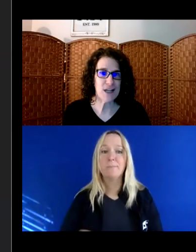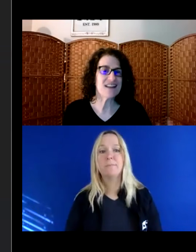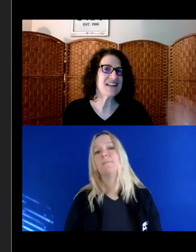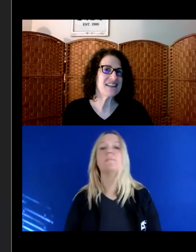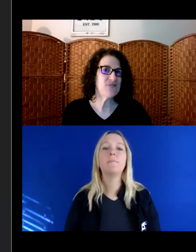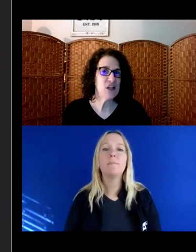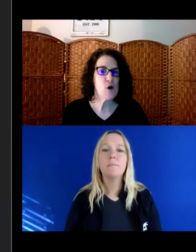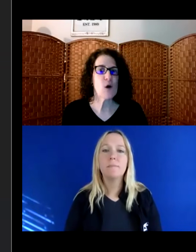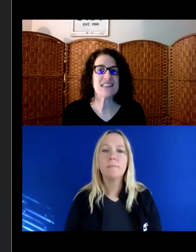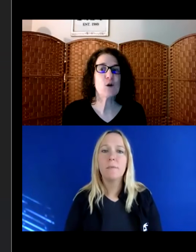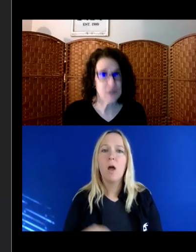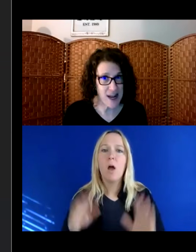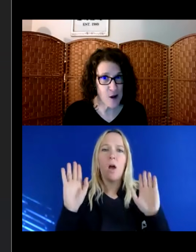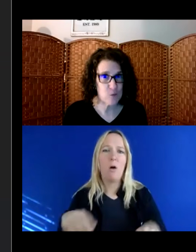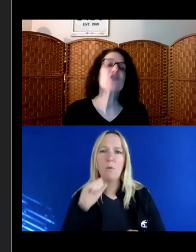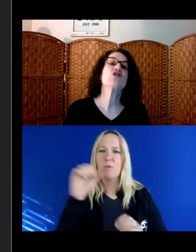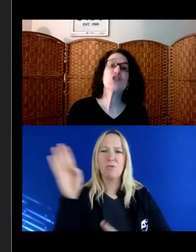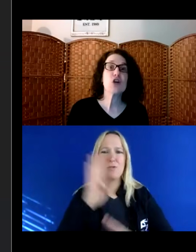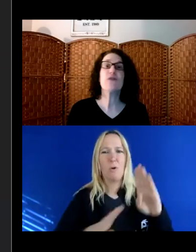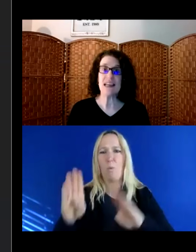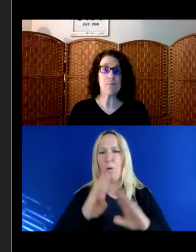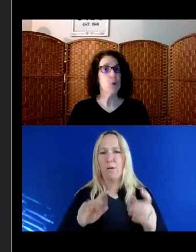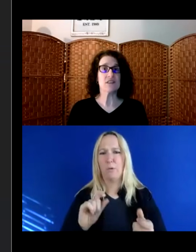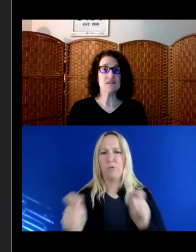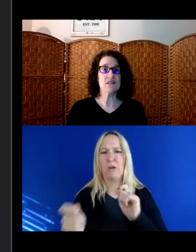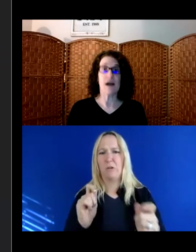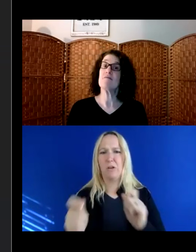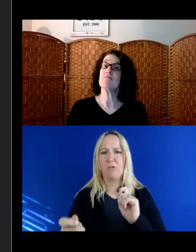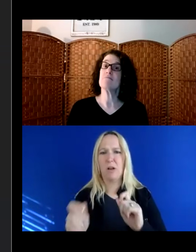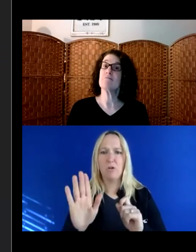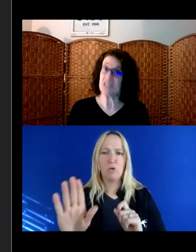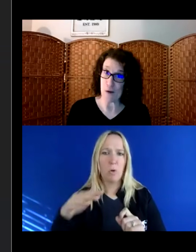The video has no sound to show you the importance of sound.